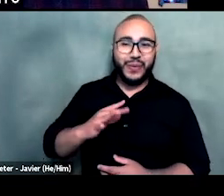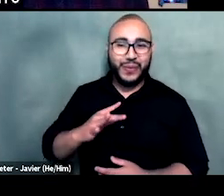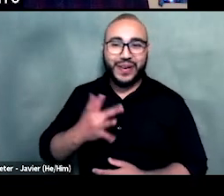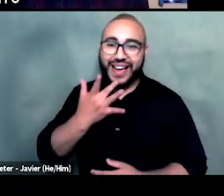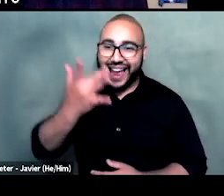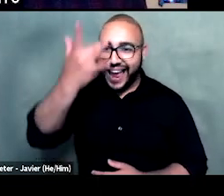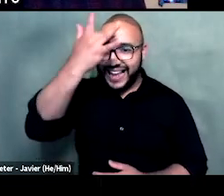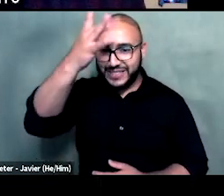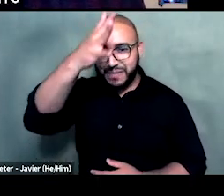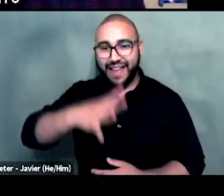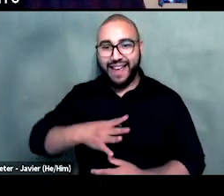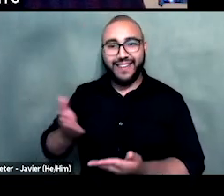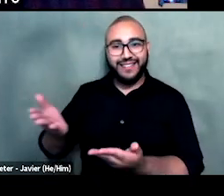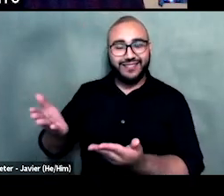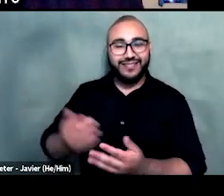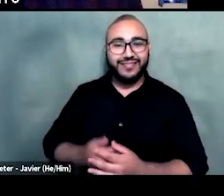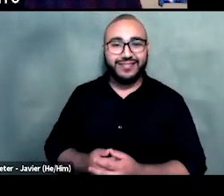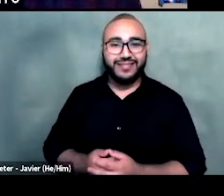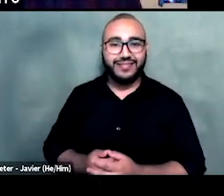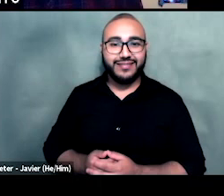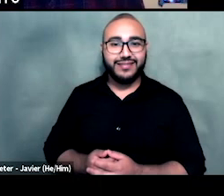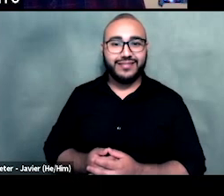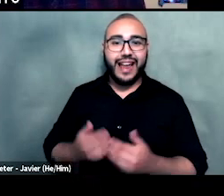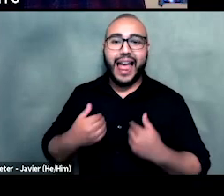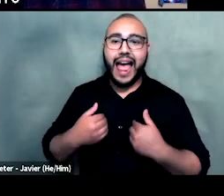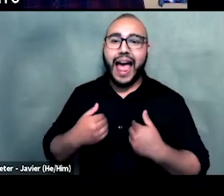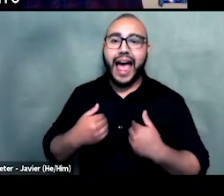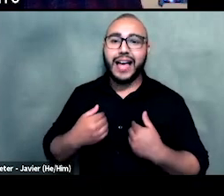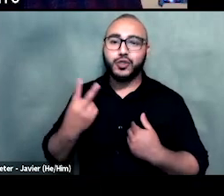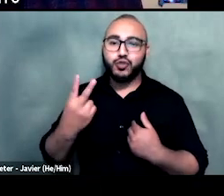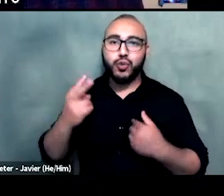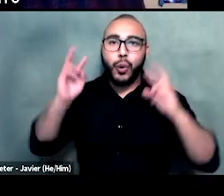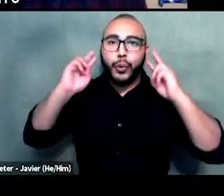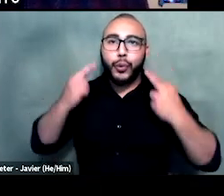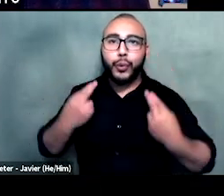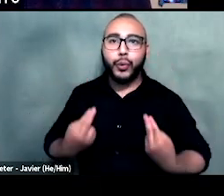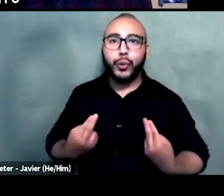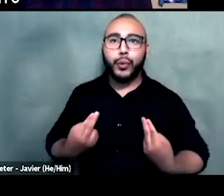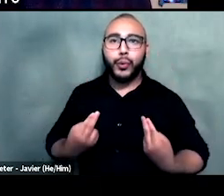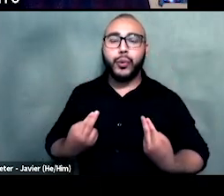man. He has double braids as well. It's a very common hairstyle is the double braids.